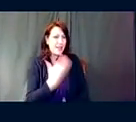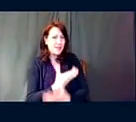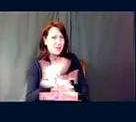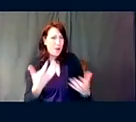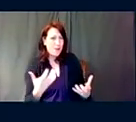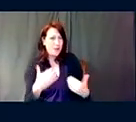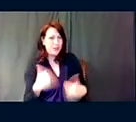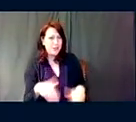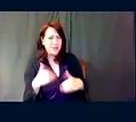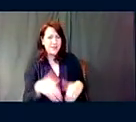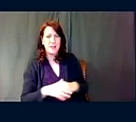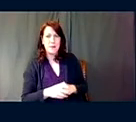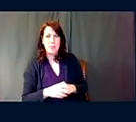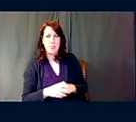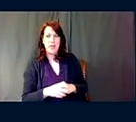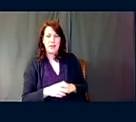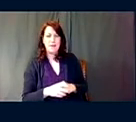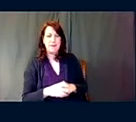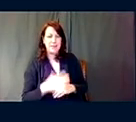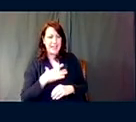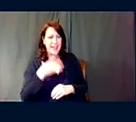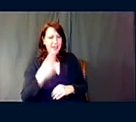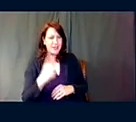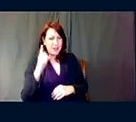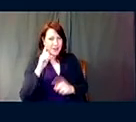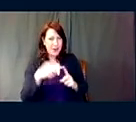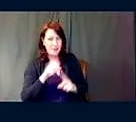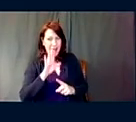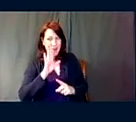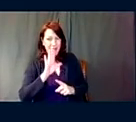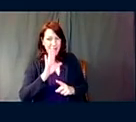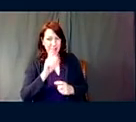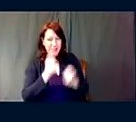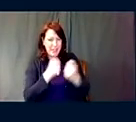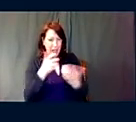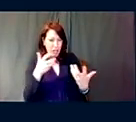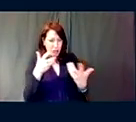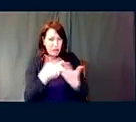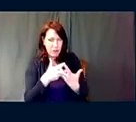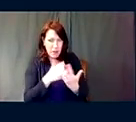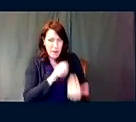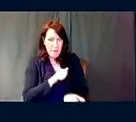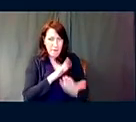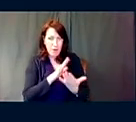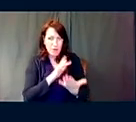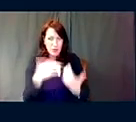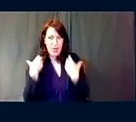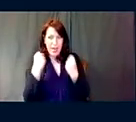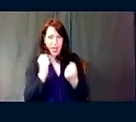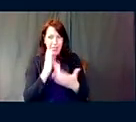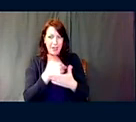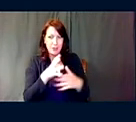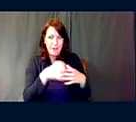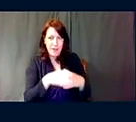THANK YOU SO MUCH, DR. NANCY SCHOENBERG. I THOUGHT THAT WAS INTERESTING TO HEAR ABOUT YOUR TAILORED APPROACH TO HEALTH INTERVENTIONS